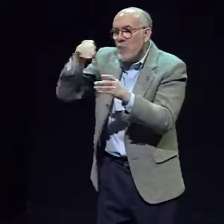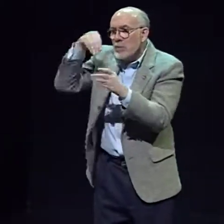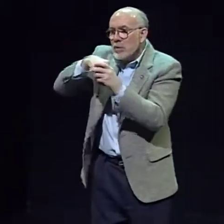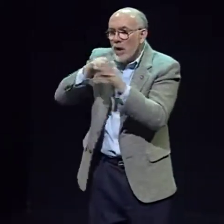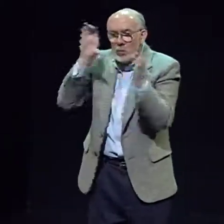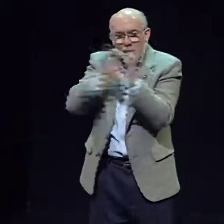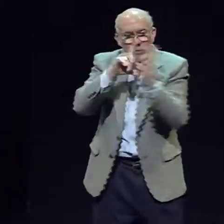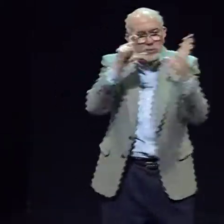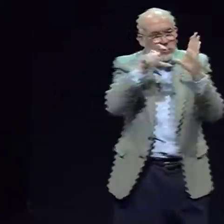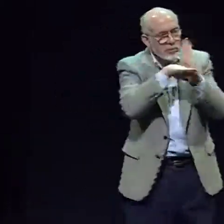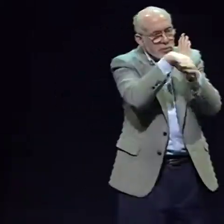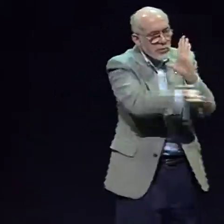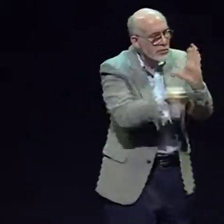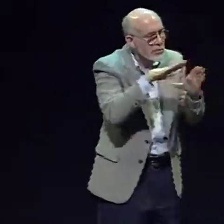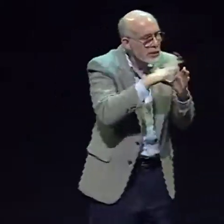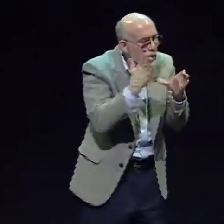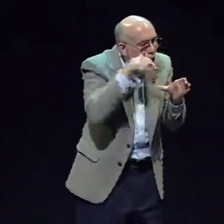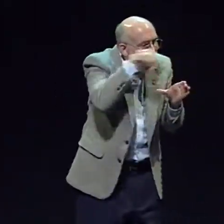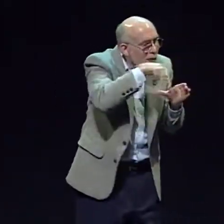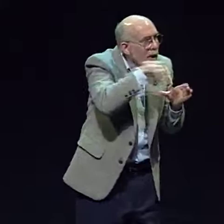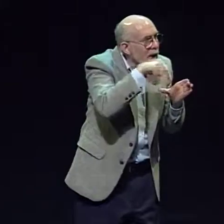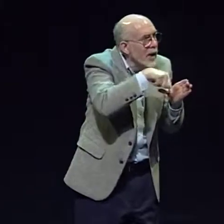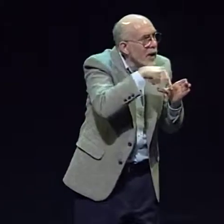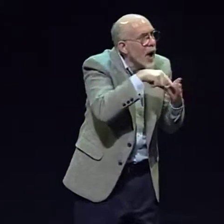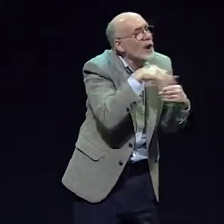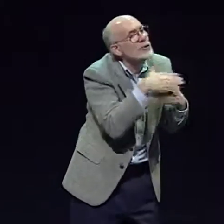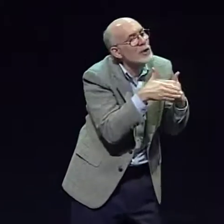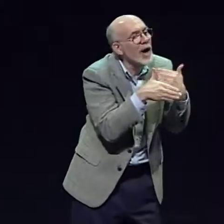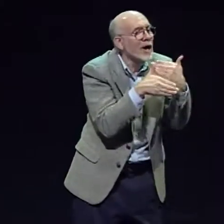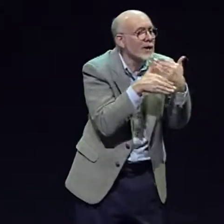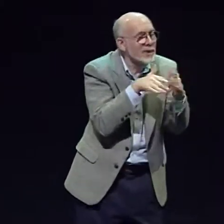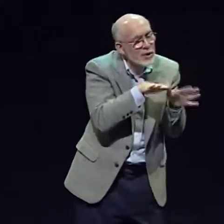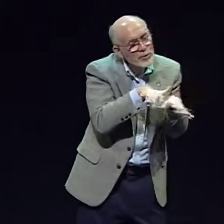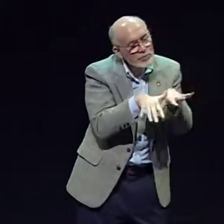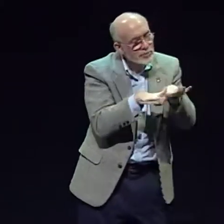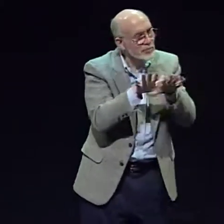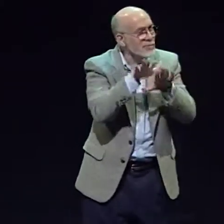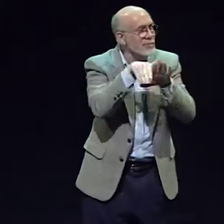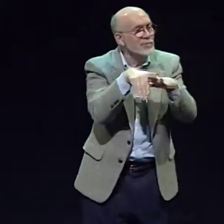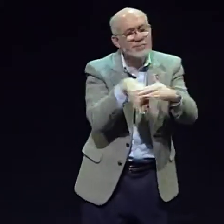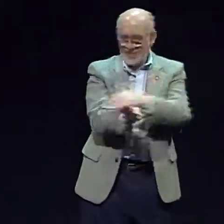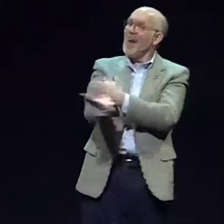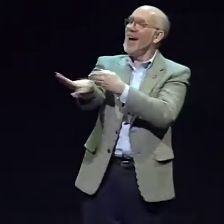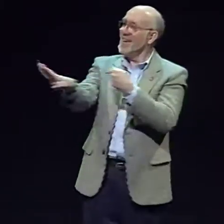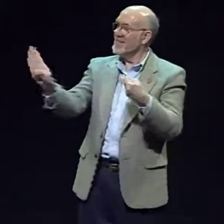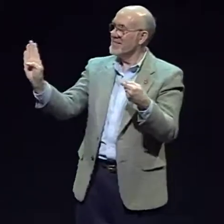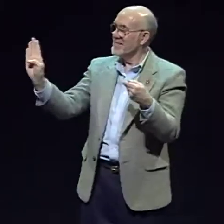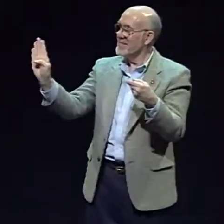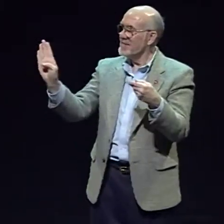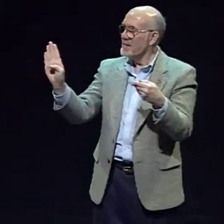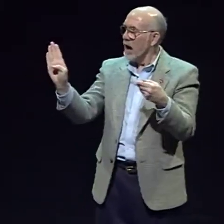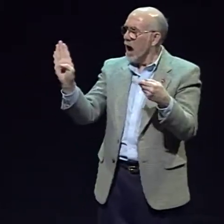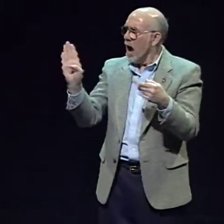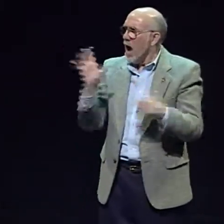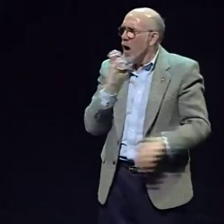THE WHOLE IDEA OF THE PROCESS. JUST LIKE THE POLAROID PICTURE. THINK ABOUT THE PROCESS AND THE CHEMISTRY